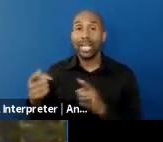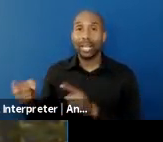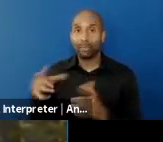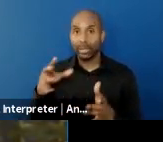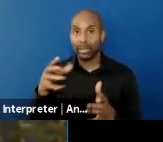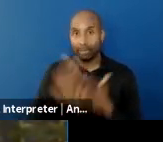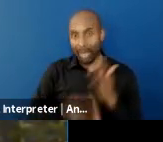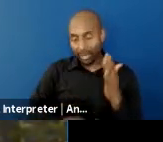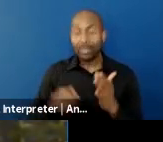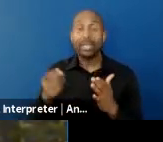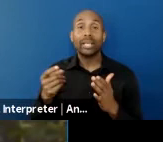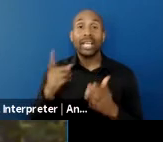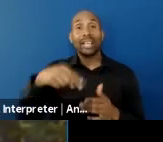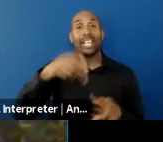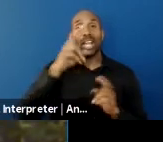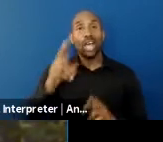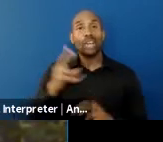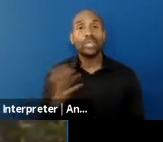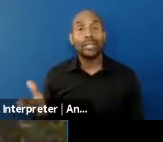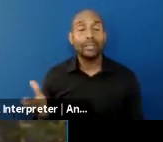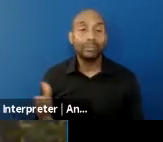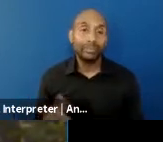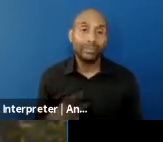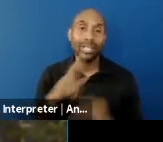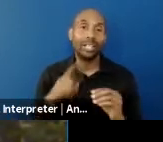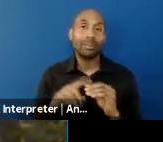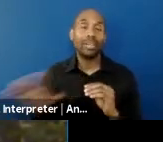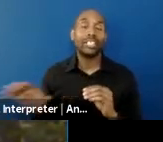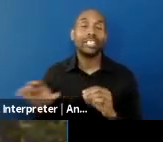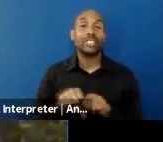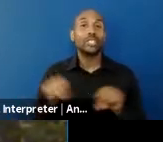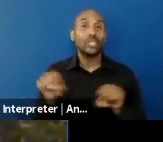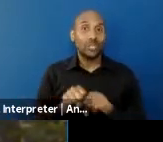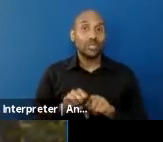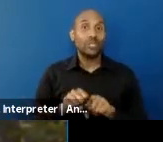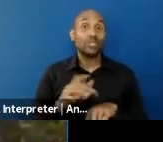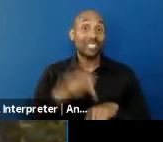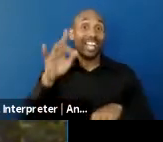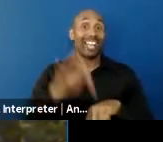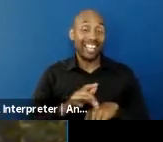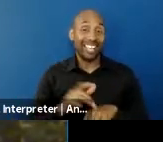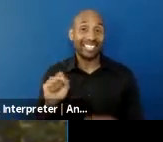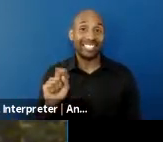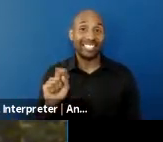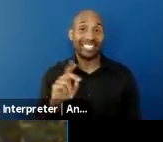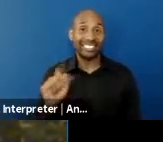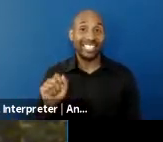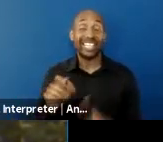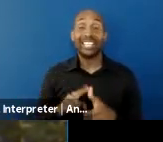It talks about his shoeshine stands and medical supplies and herbs.